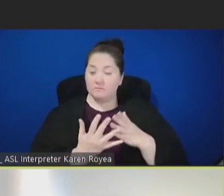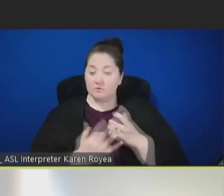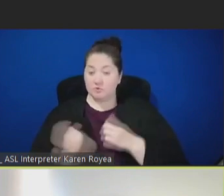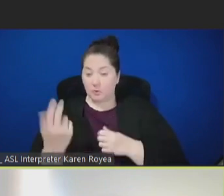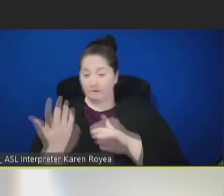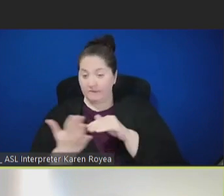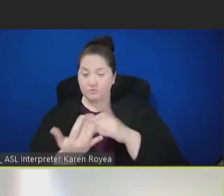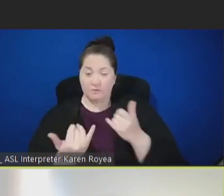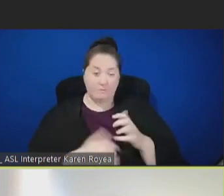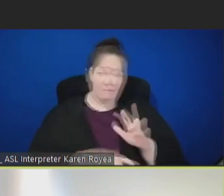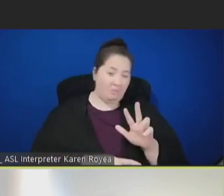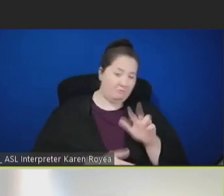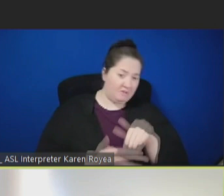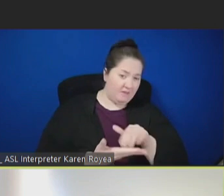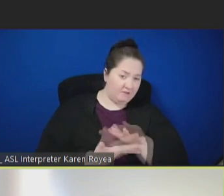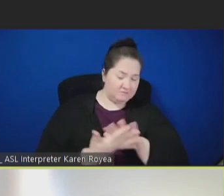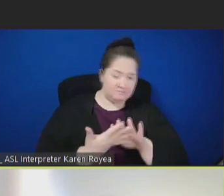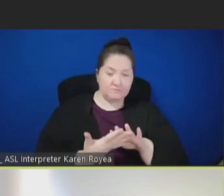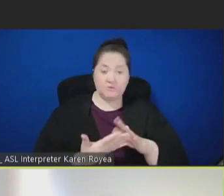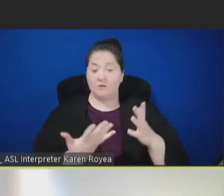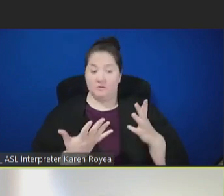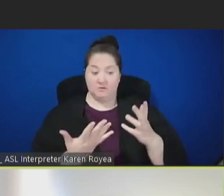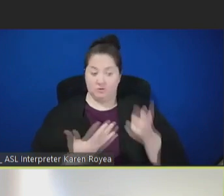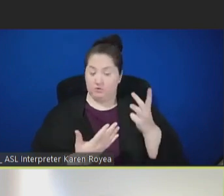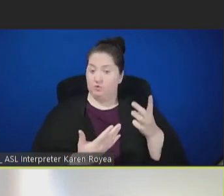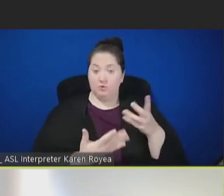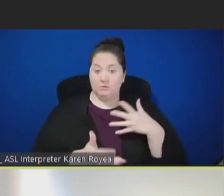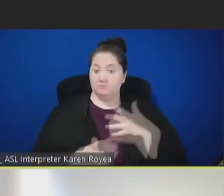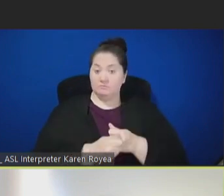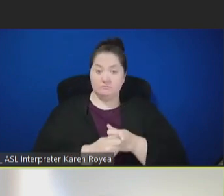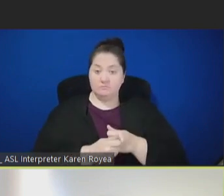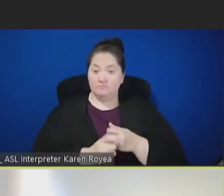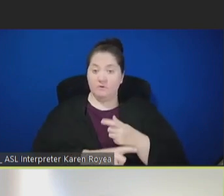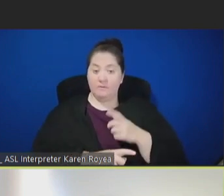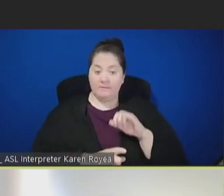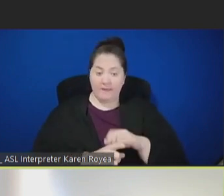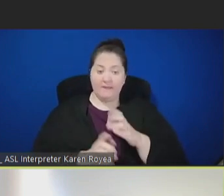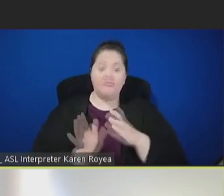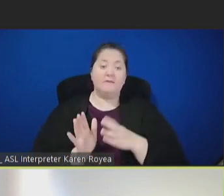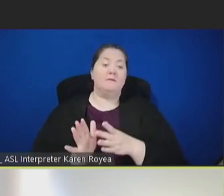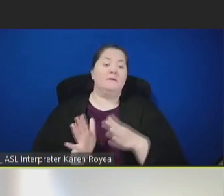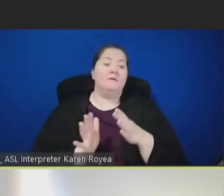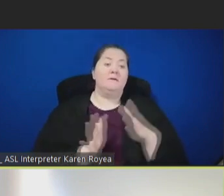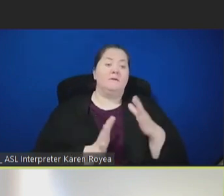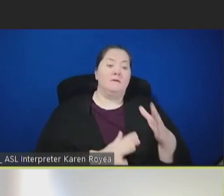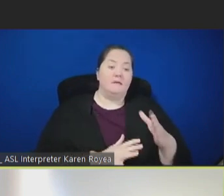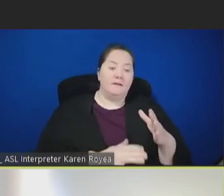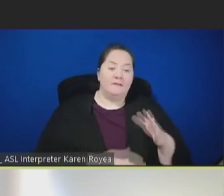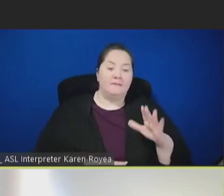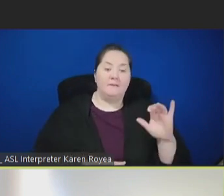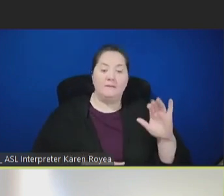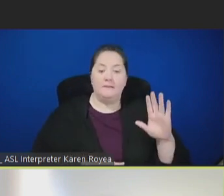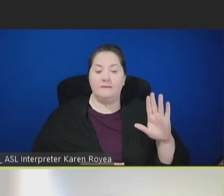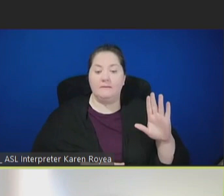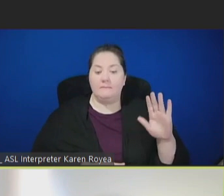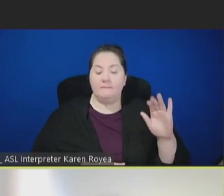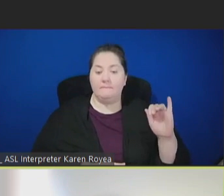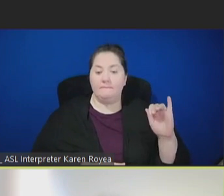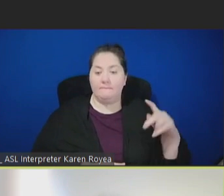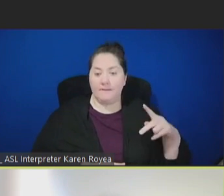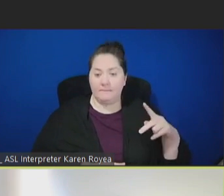those are the two updates from that branch. And then the BPHC update is quite voluminous because